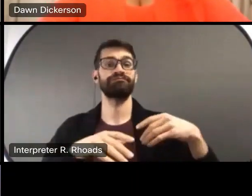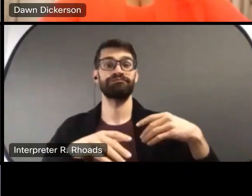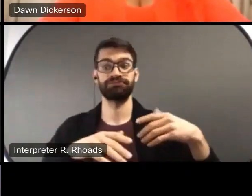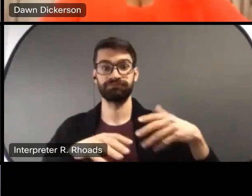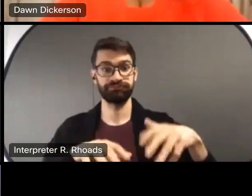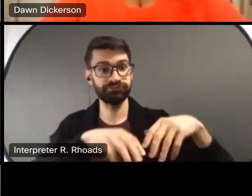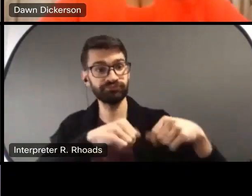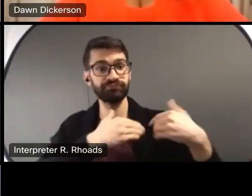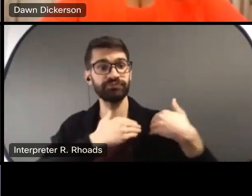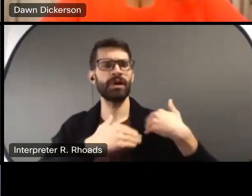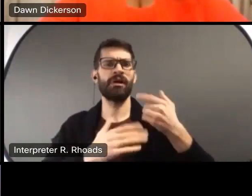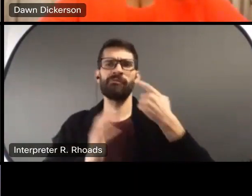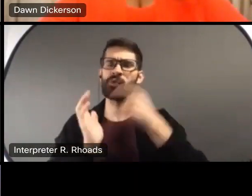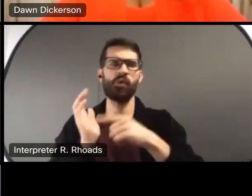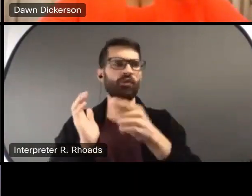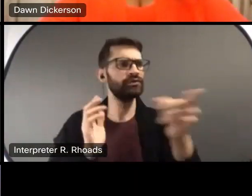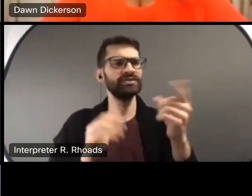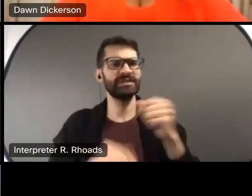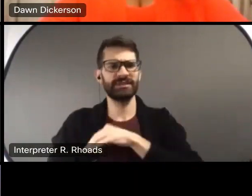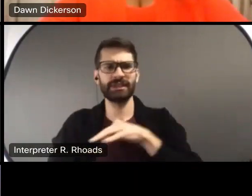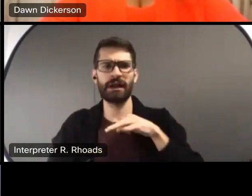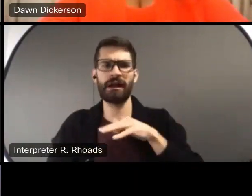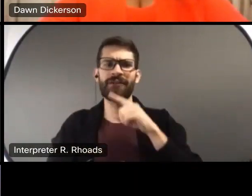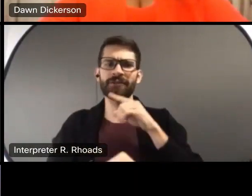staff, and that you are all in very good hands.